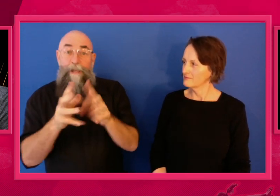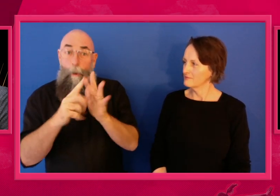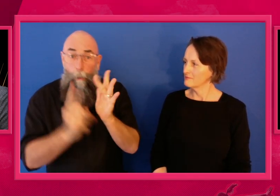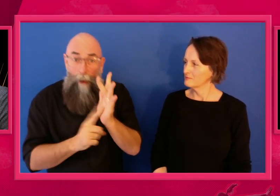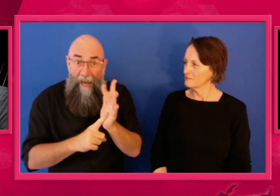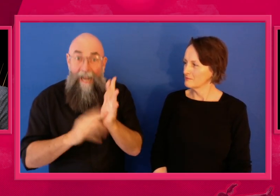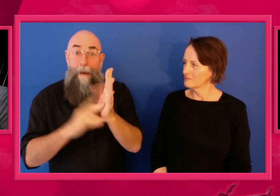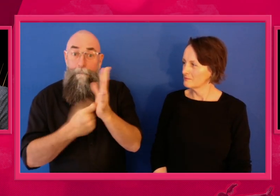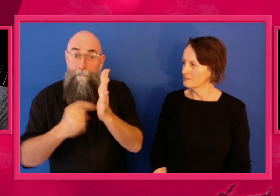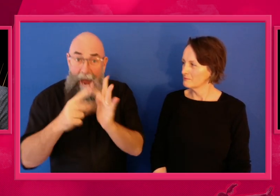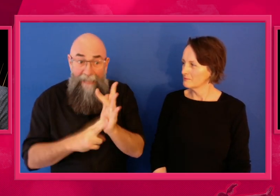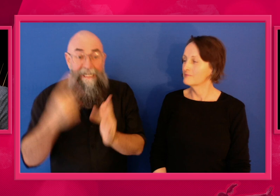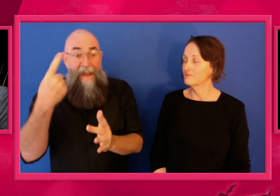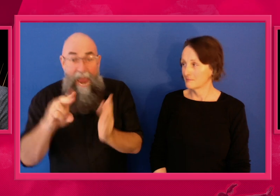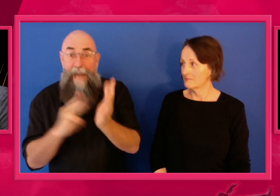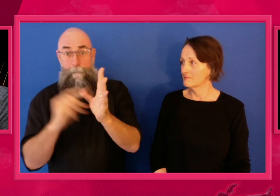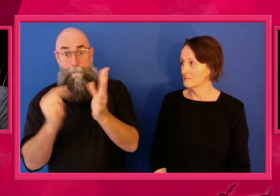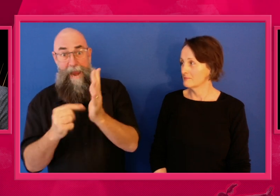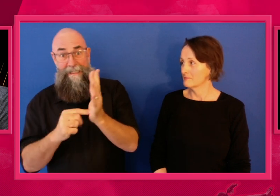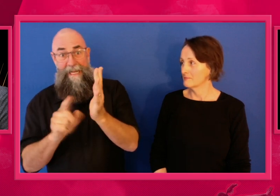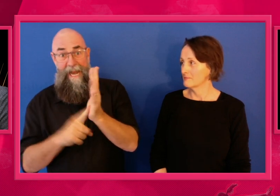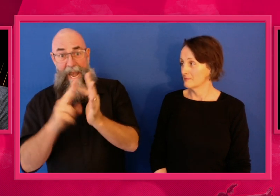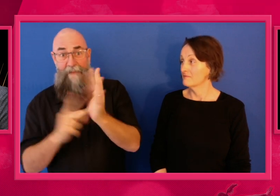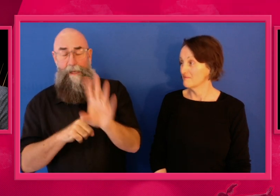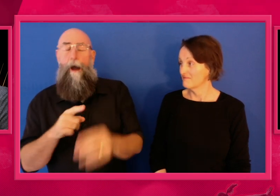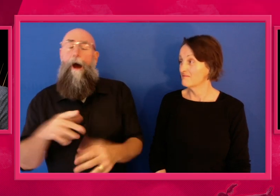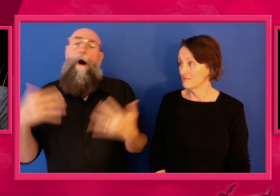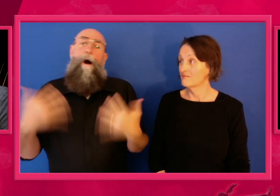Georgie Tunny: I don't think I've regained my breath. I don't. And you could hear it